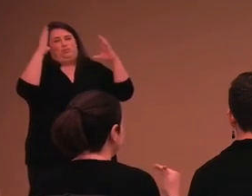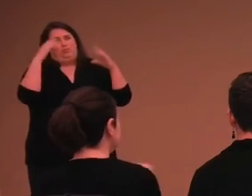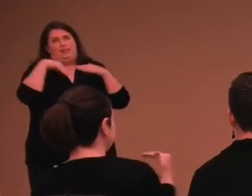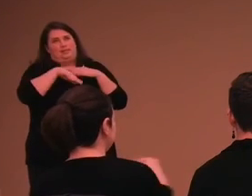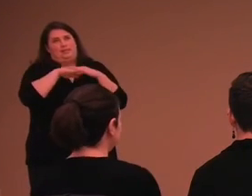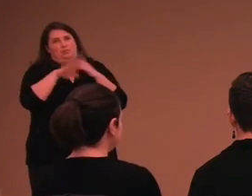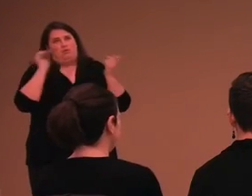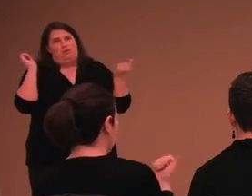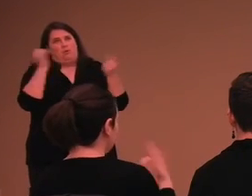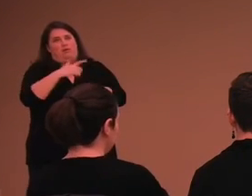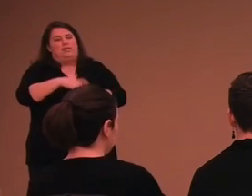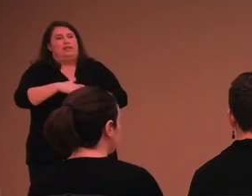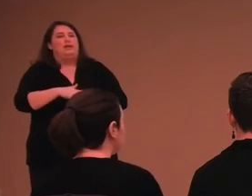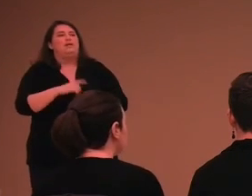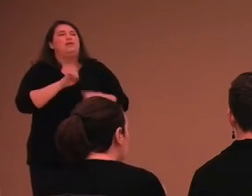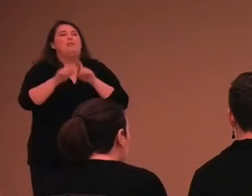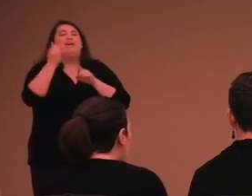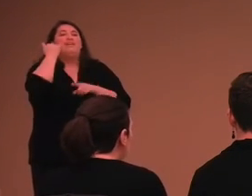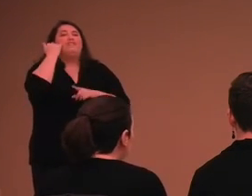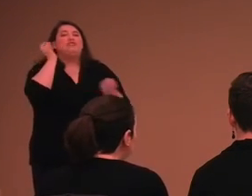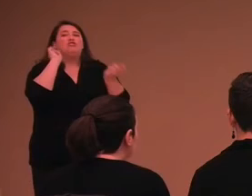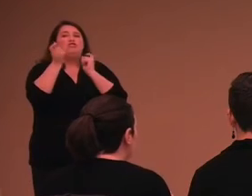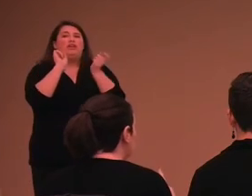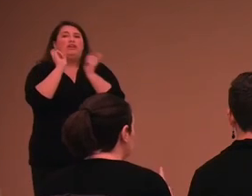But if you are changing what you're doing so rapidly